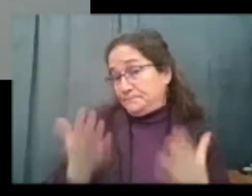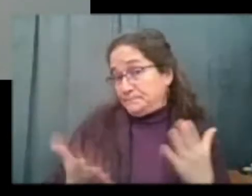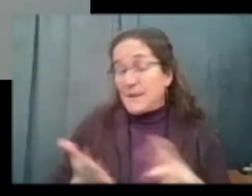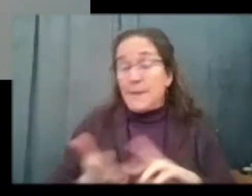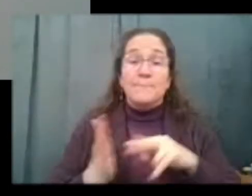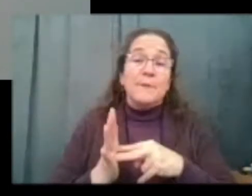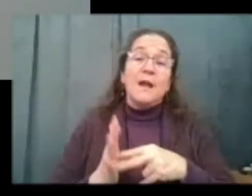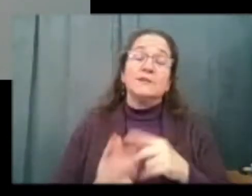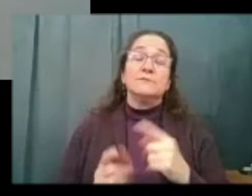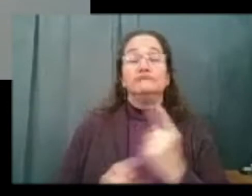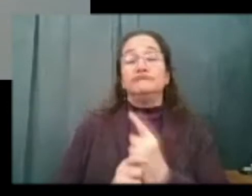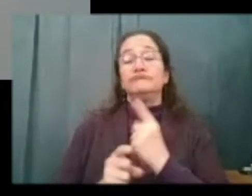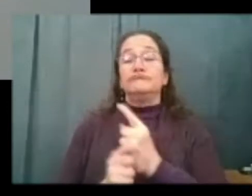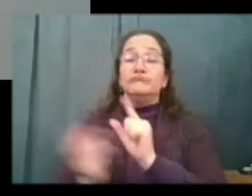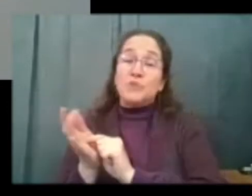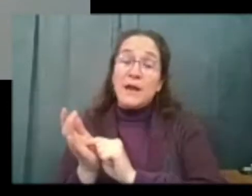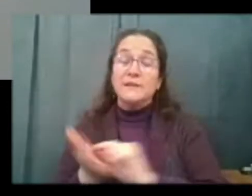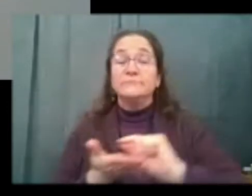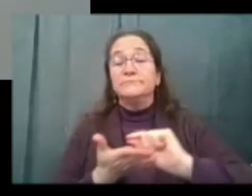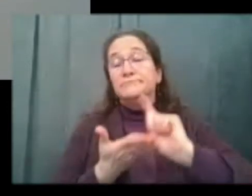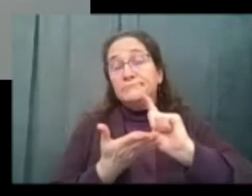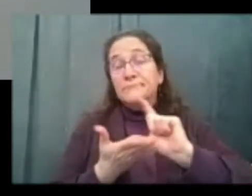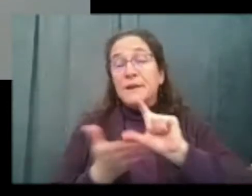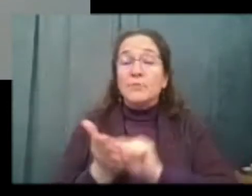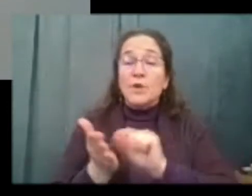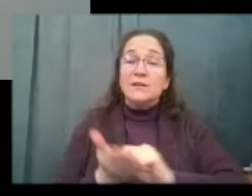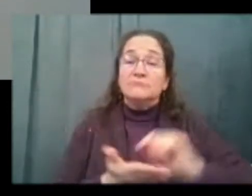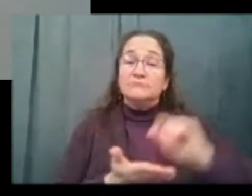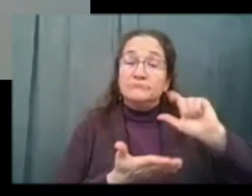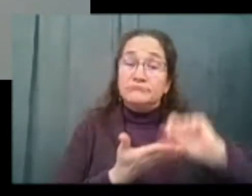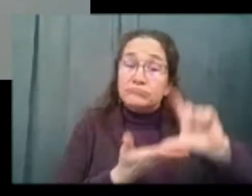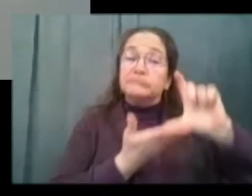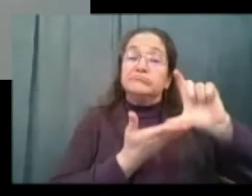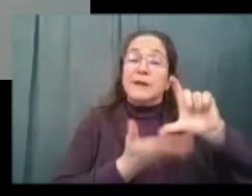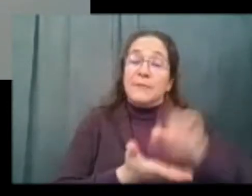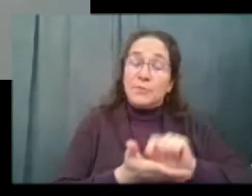in large print, large print, Braille, or auditory,